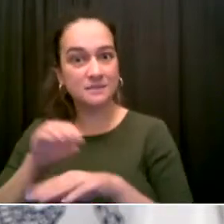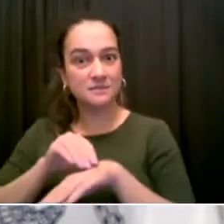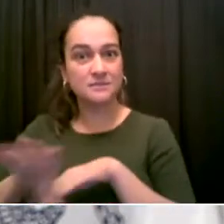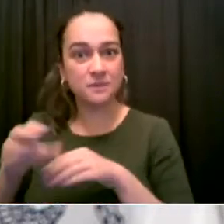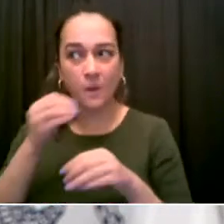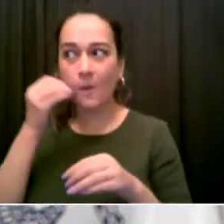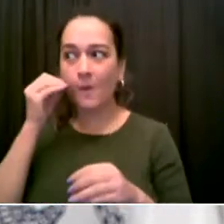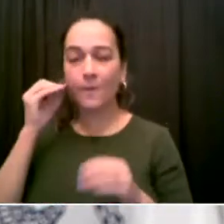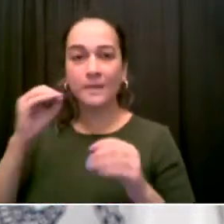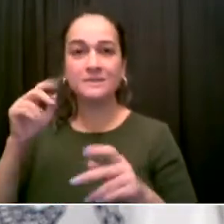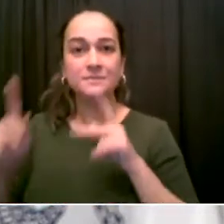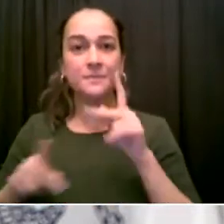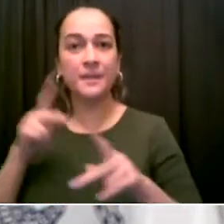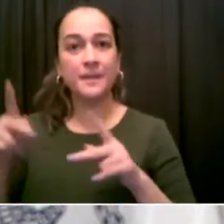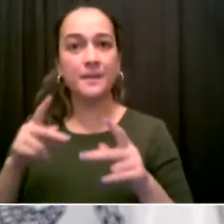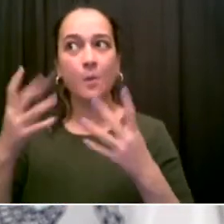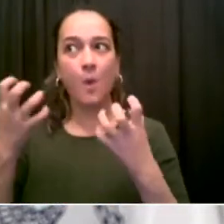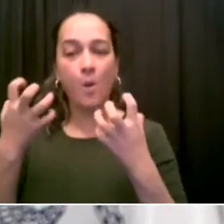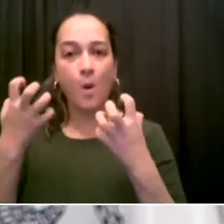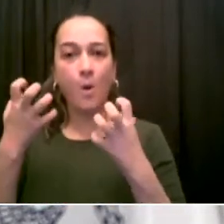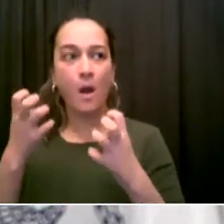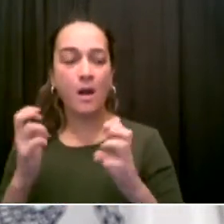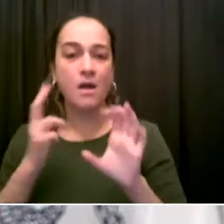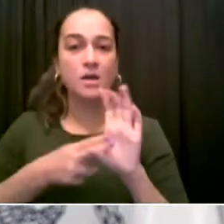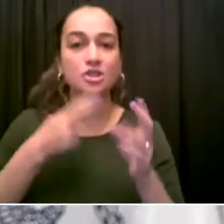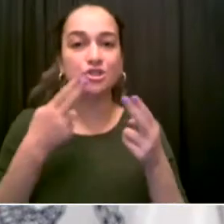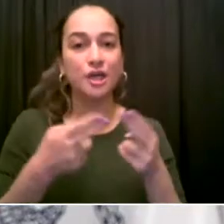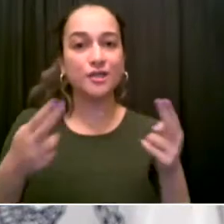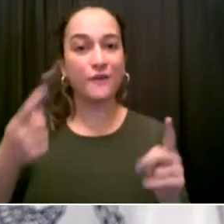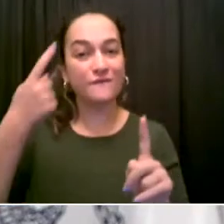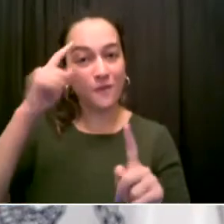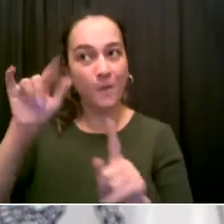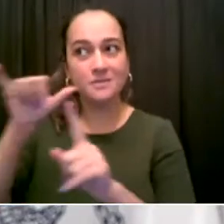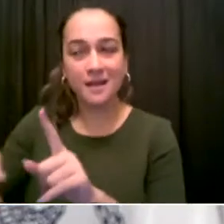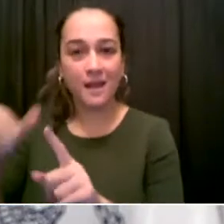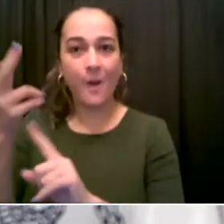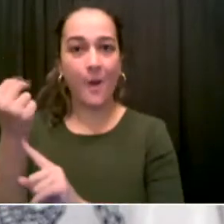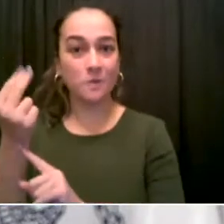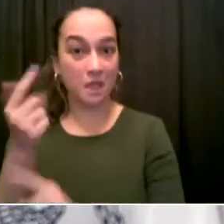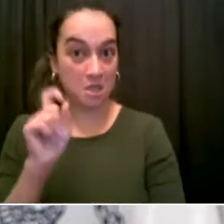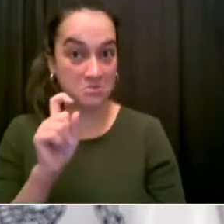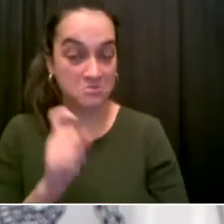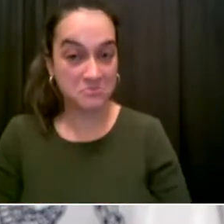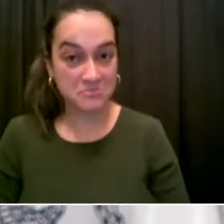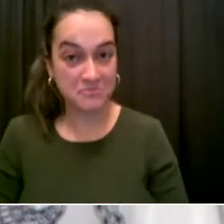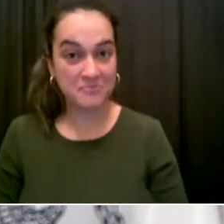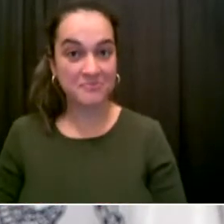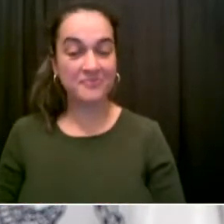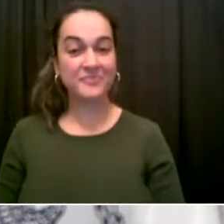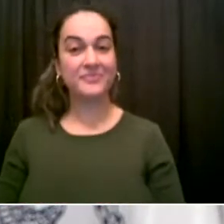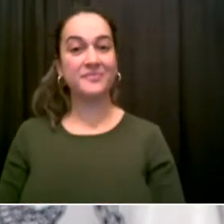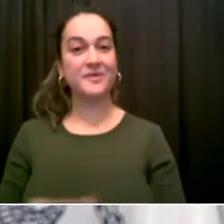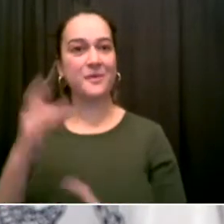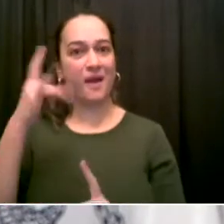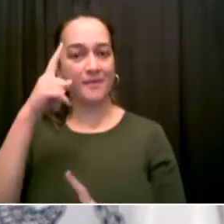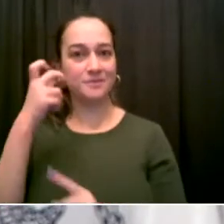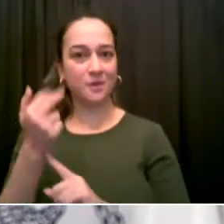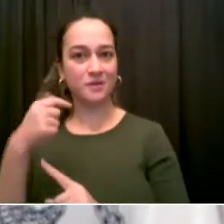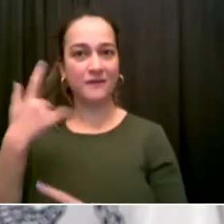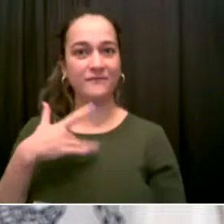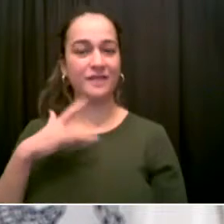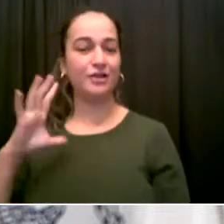TIMELINE ON THAT?